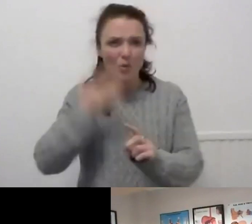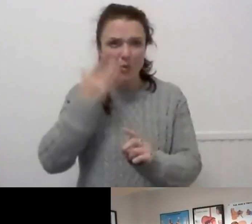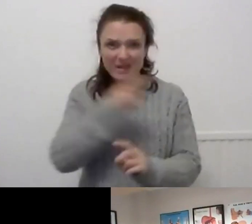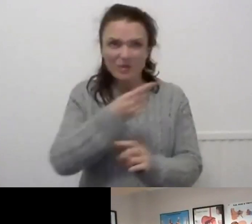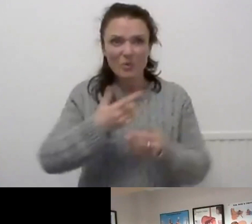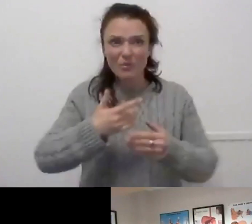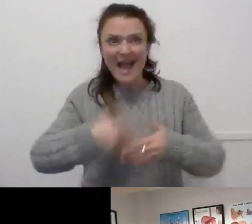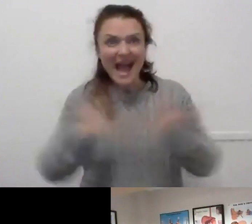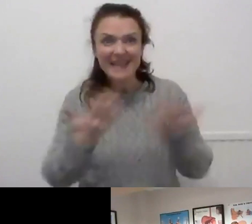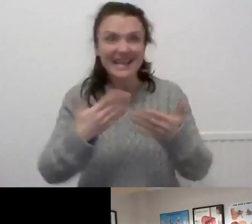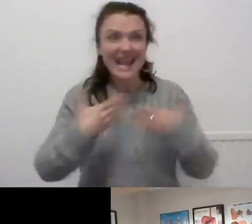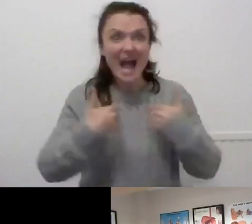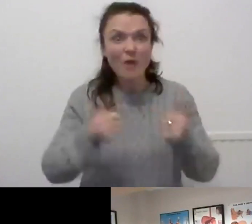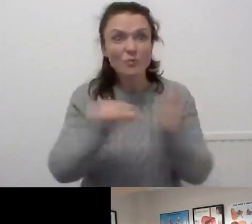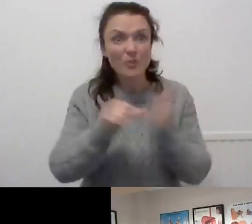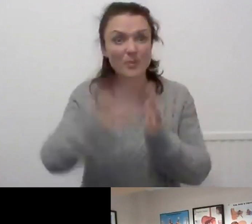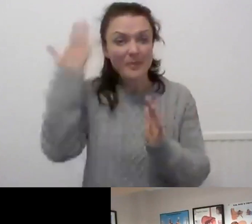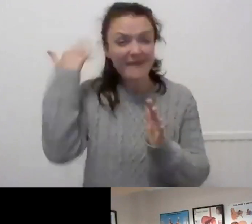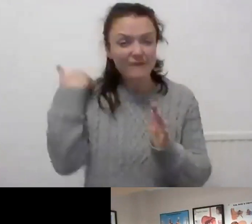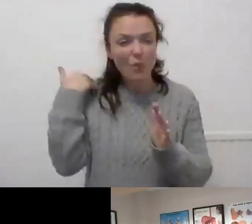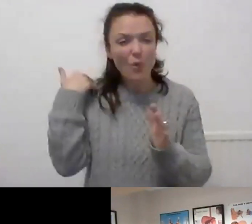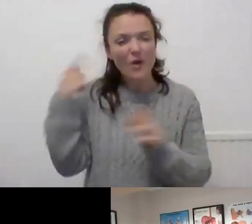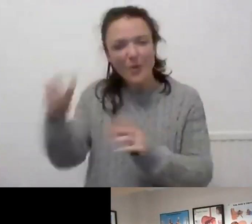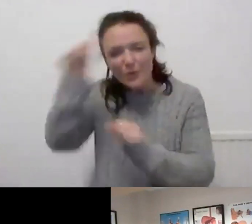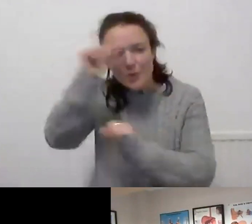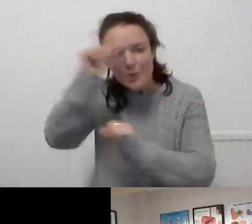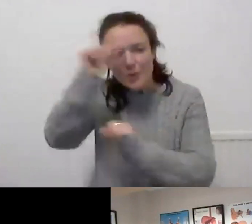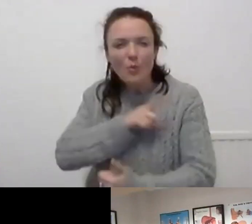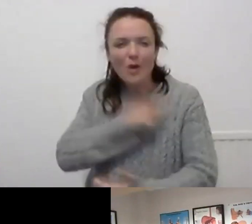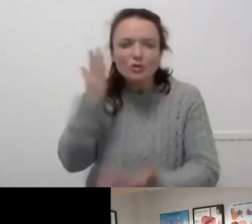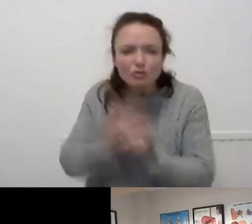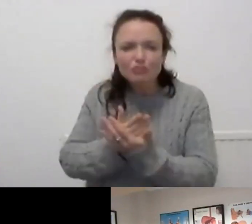people to be vaccinating you because we know that you trust your doctors predominantly,